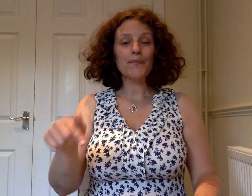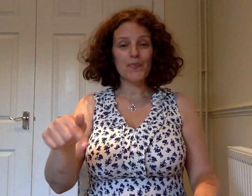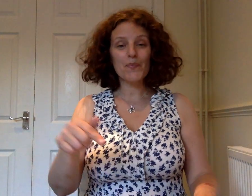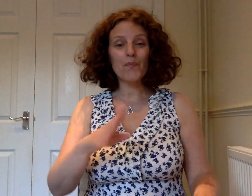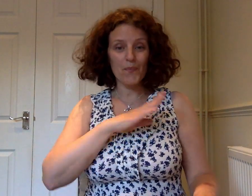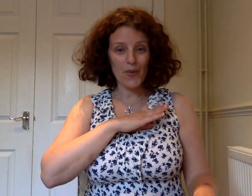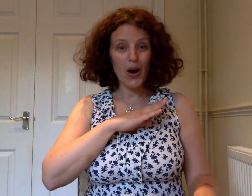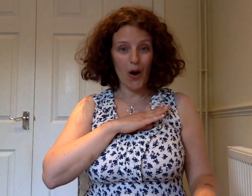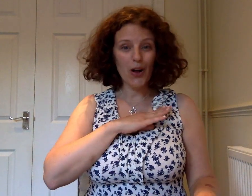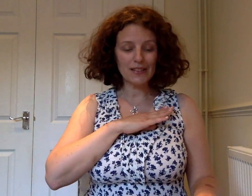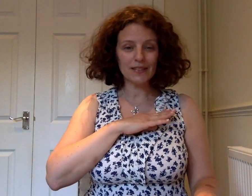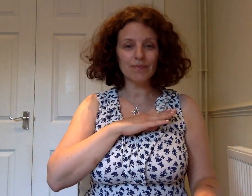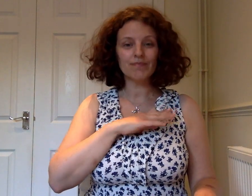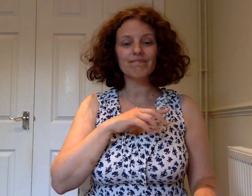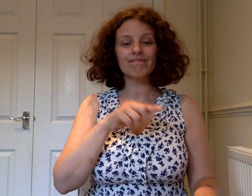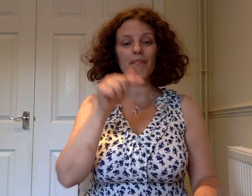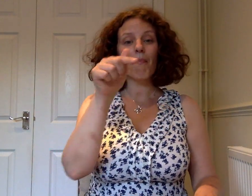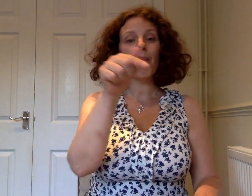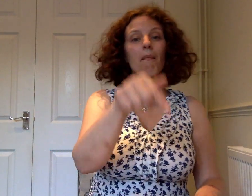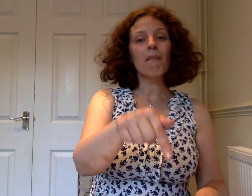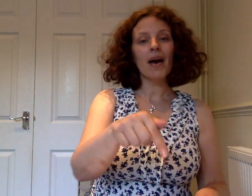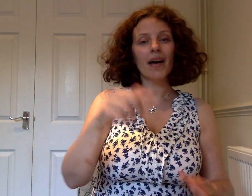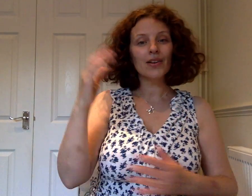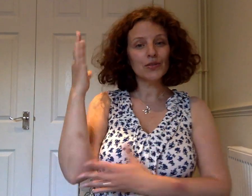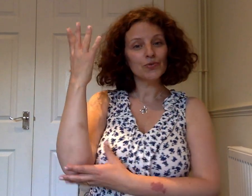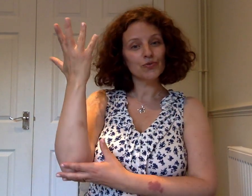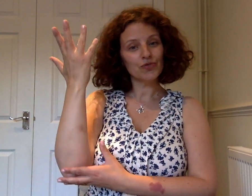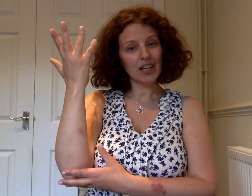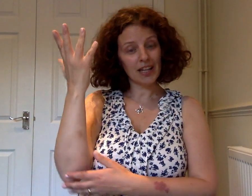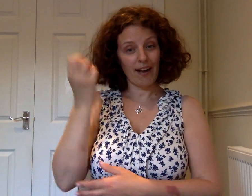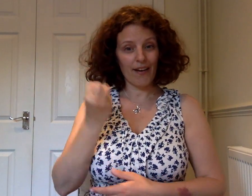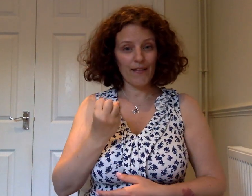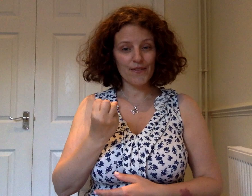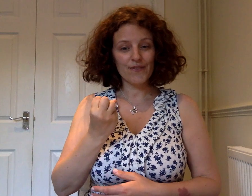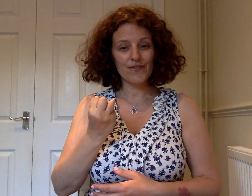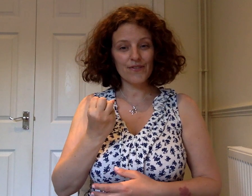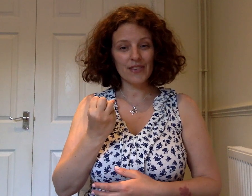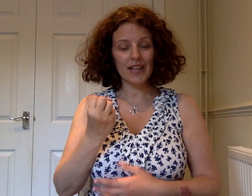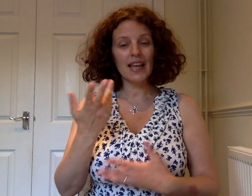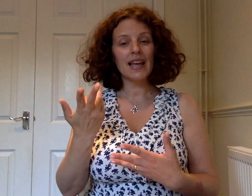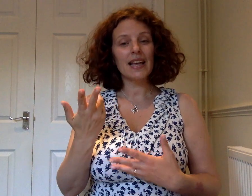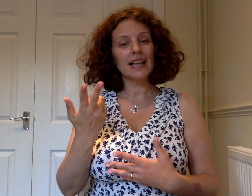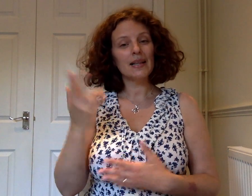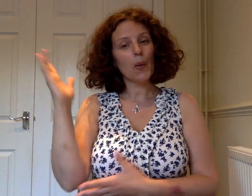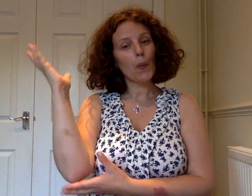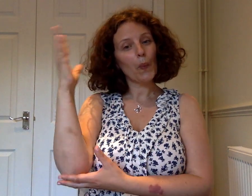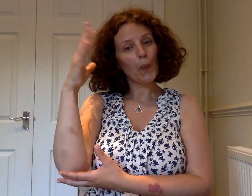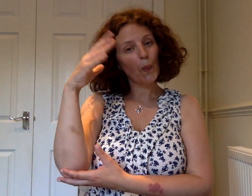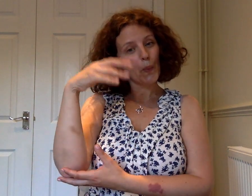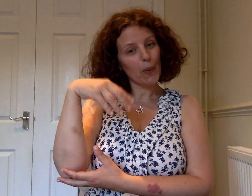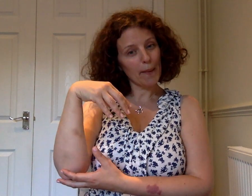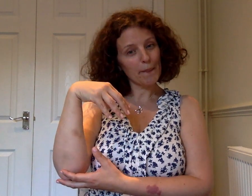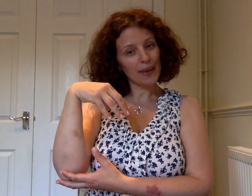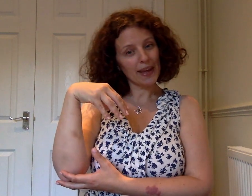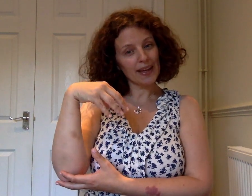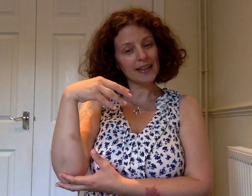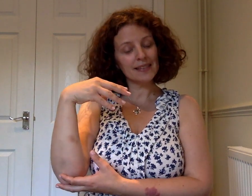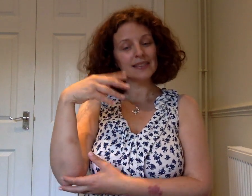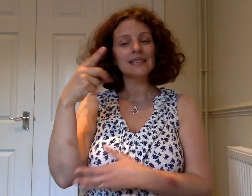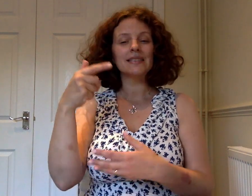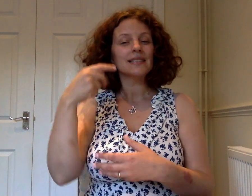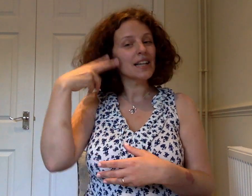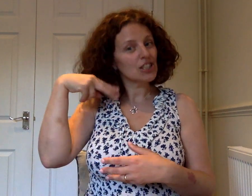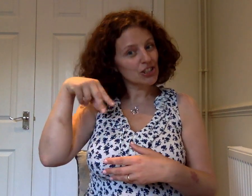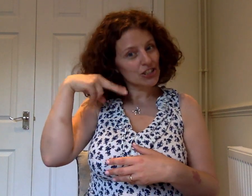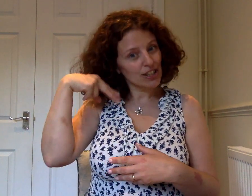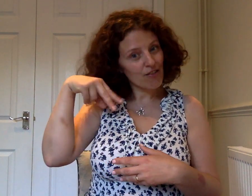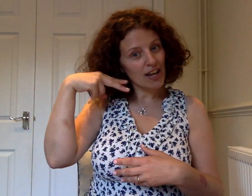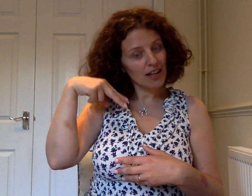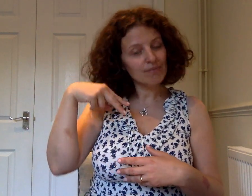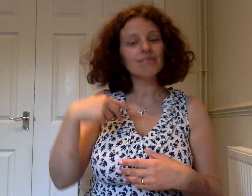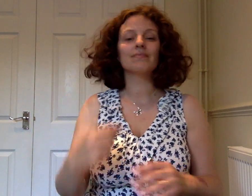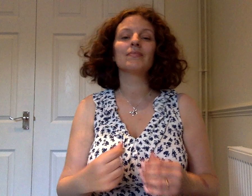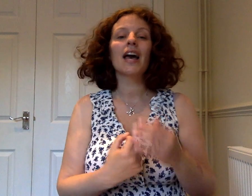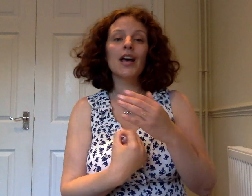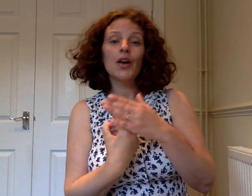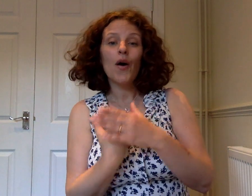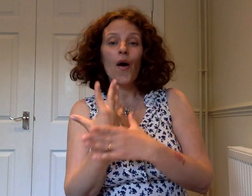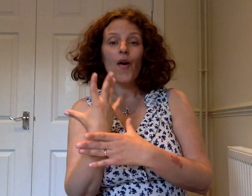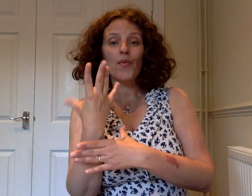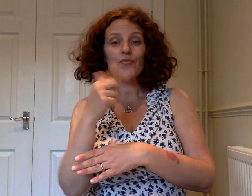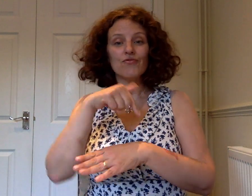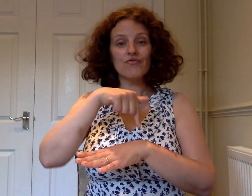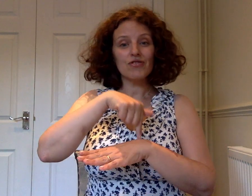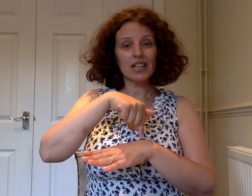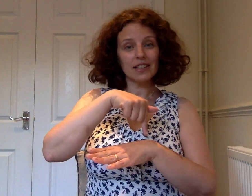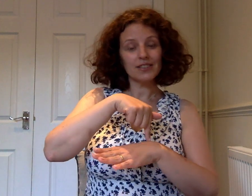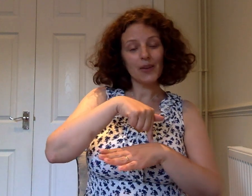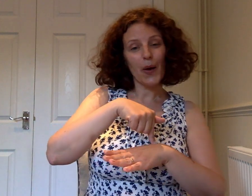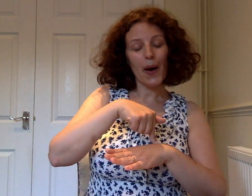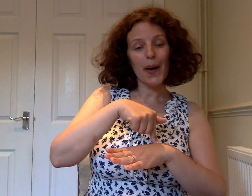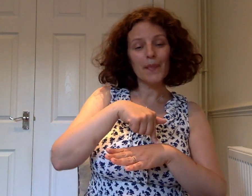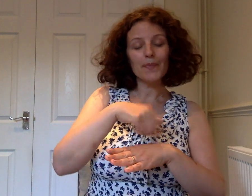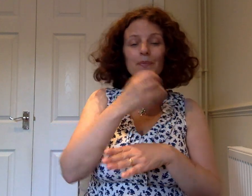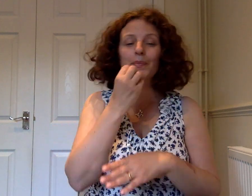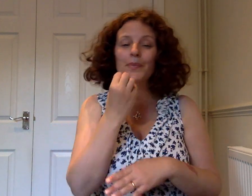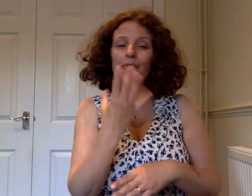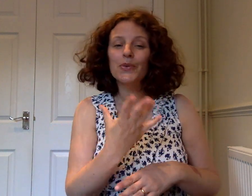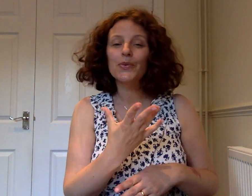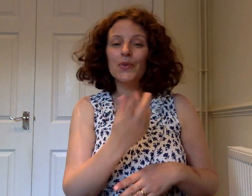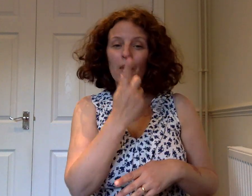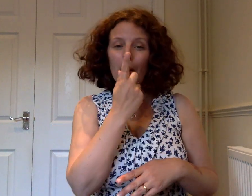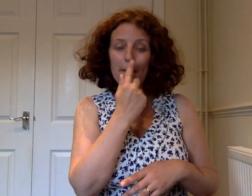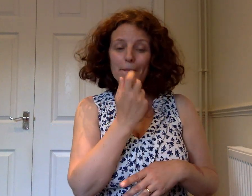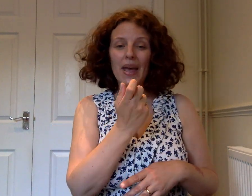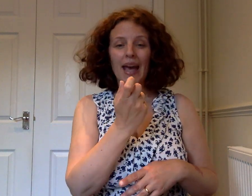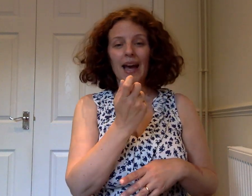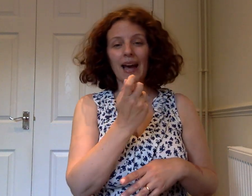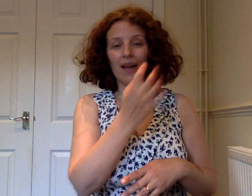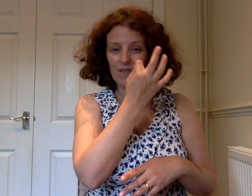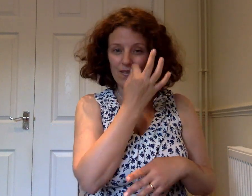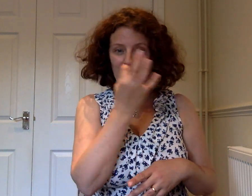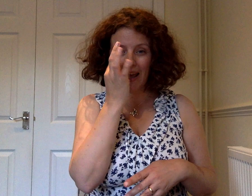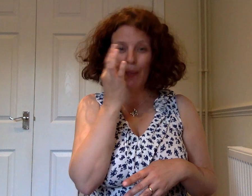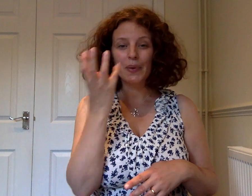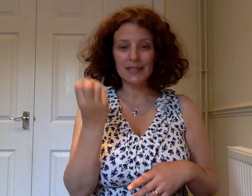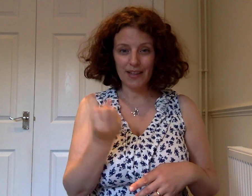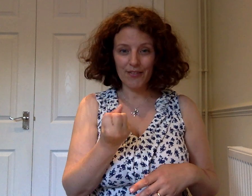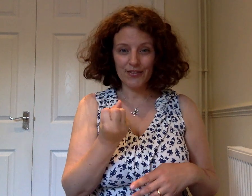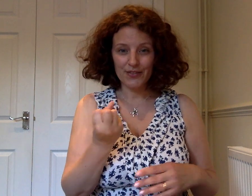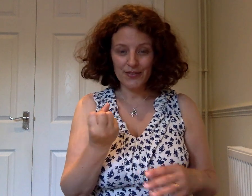At the back of my garden I have a weeping cherry tree, in the spring time it has beautiful pink flowers.